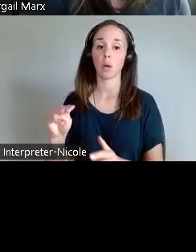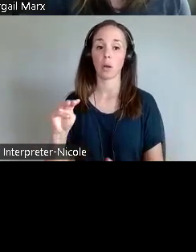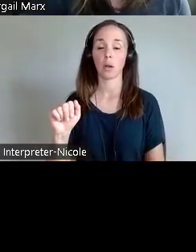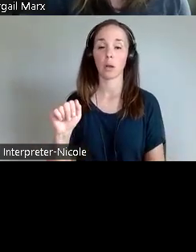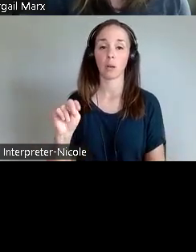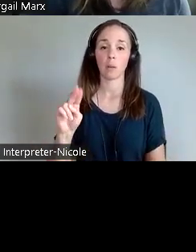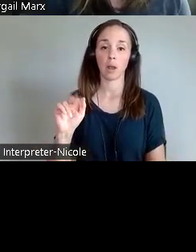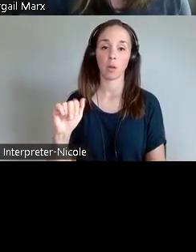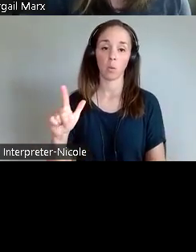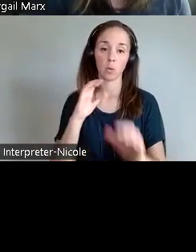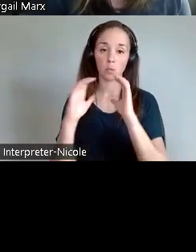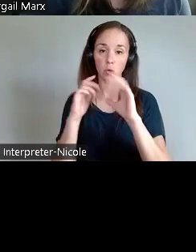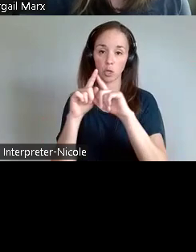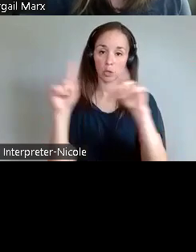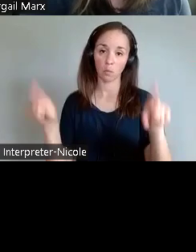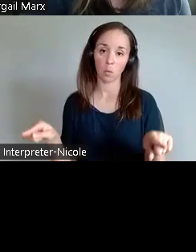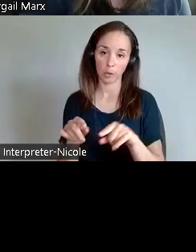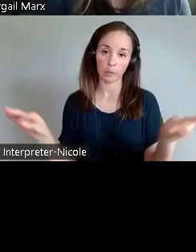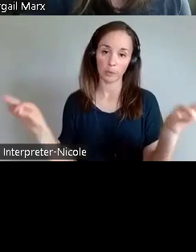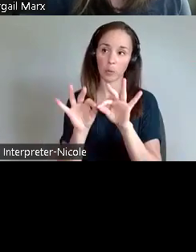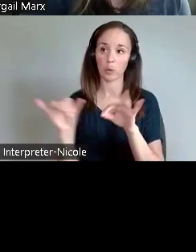can be really important. So the two pictures on the